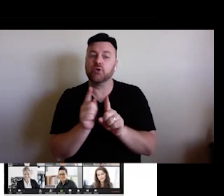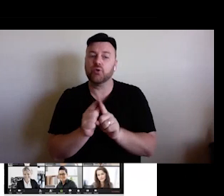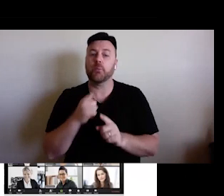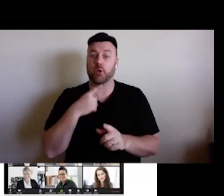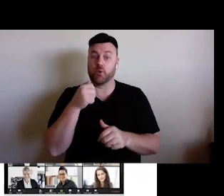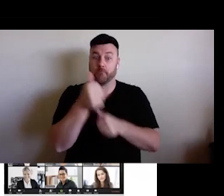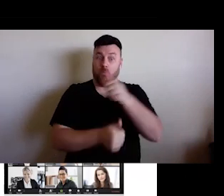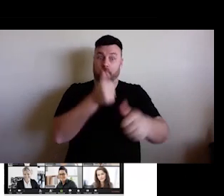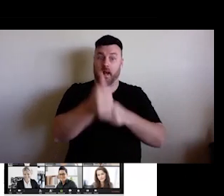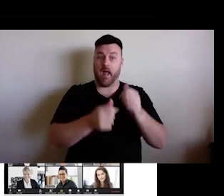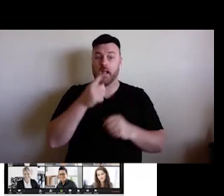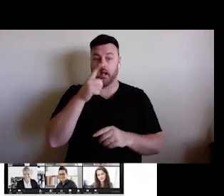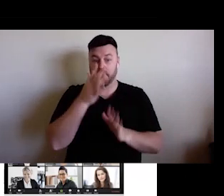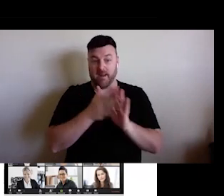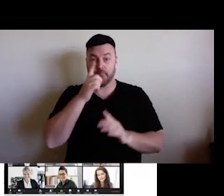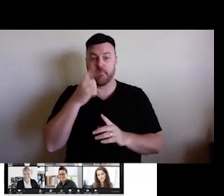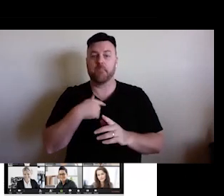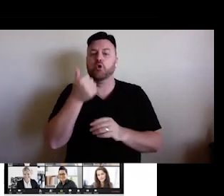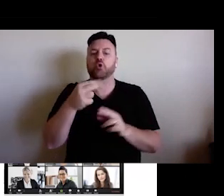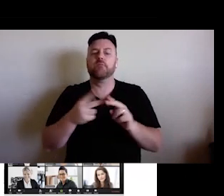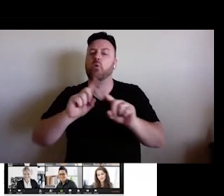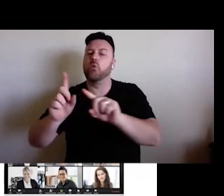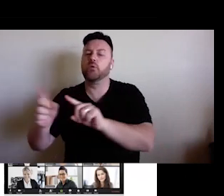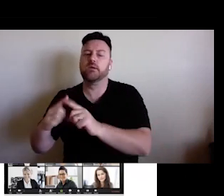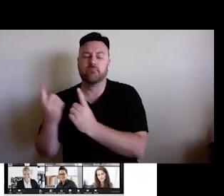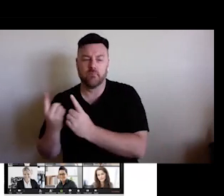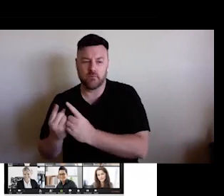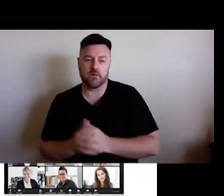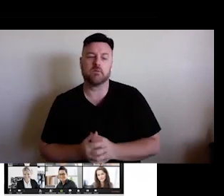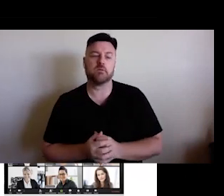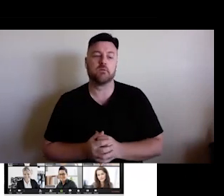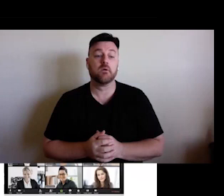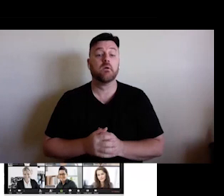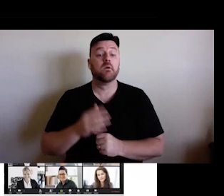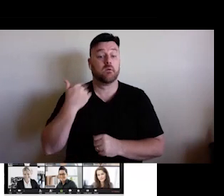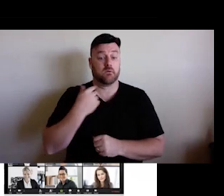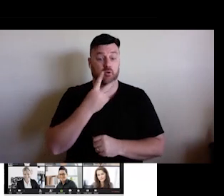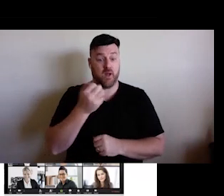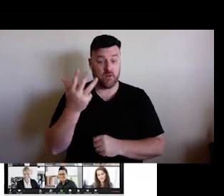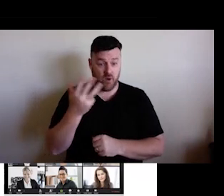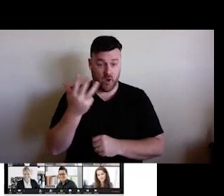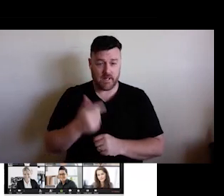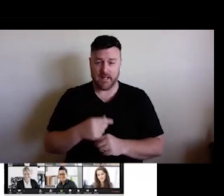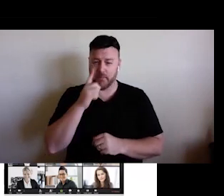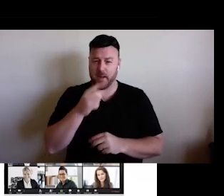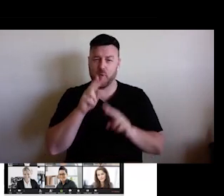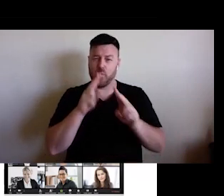Twitch viewers watched 81 million hours of something called Just Chatting - conversation livestreaming and part of Twitch.